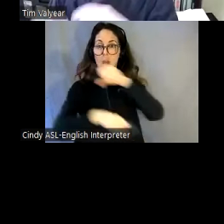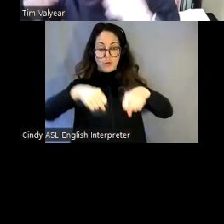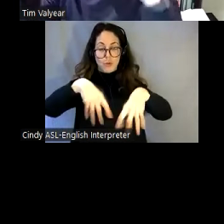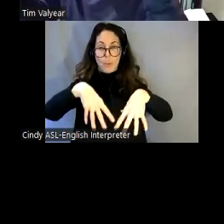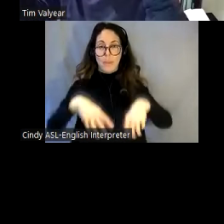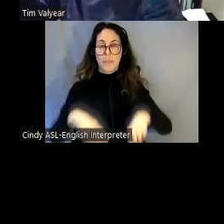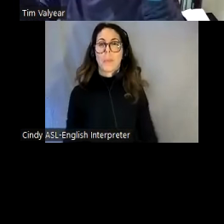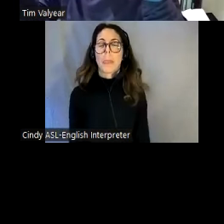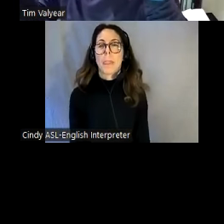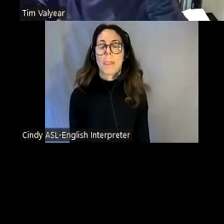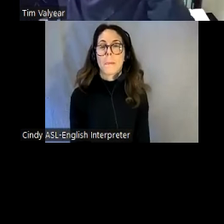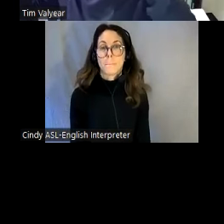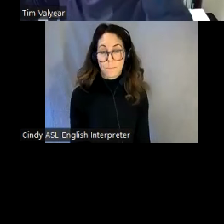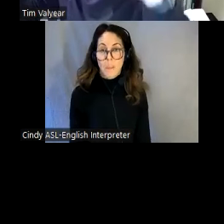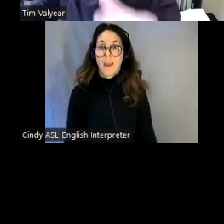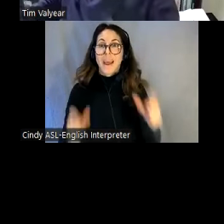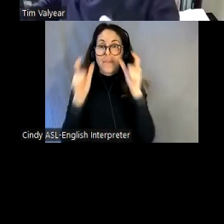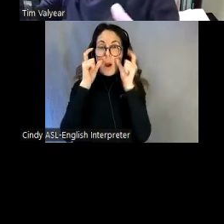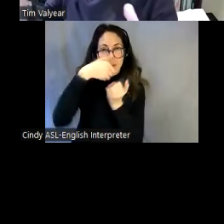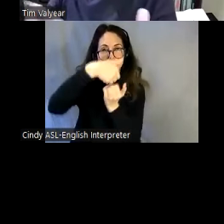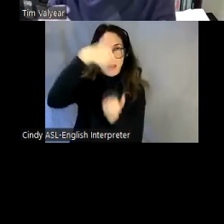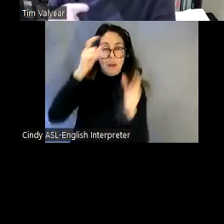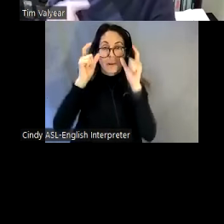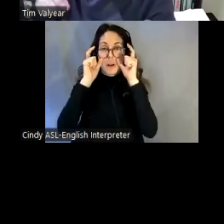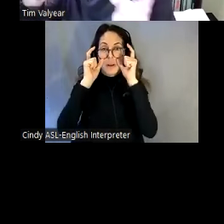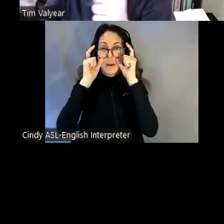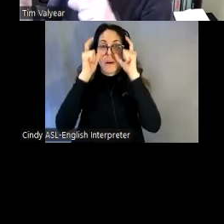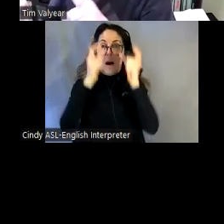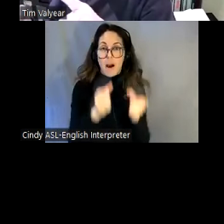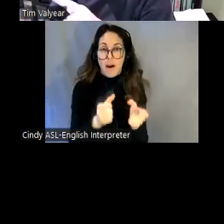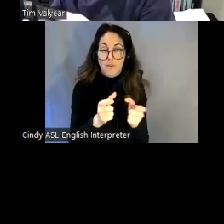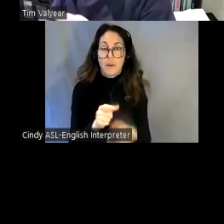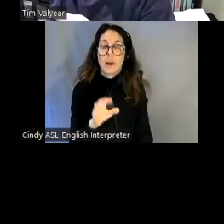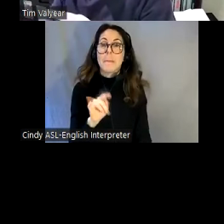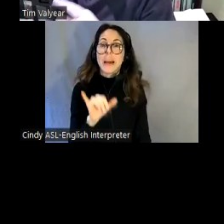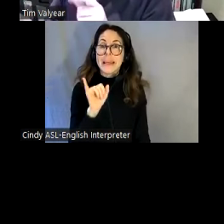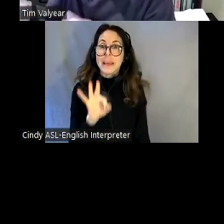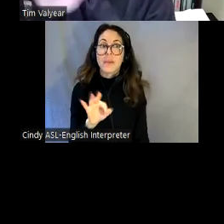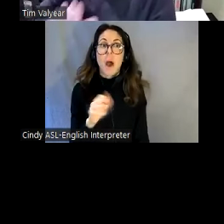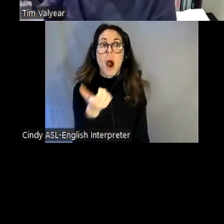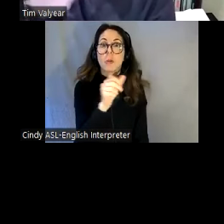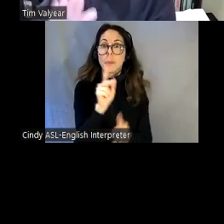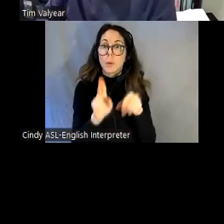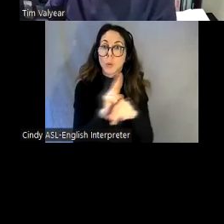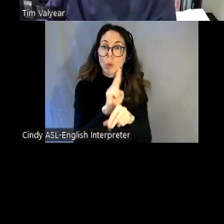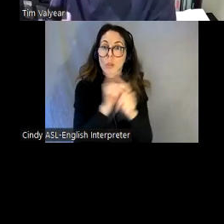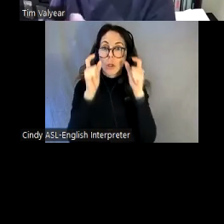protection, you unloop it from your ears over the garbage leaning forward and dropping it straight in the